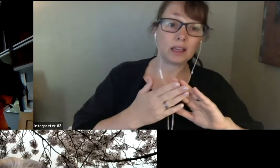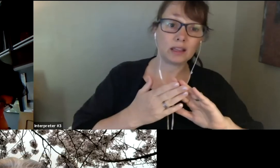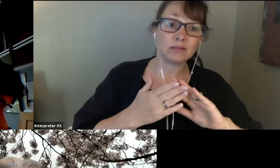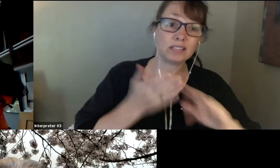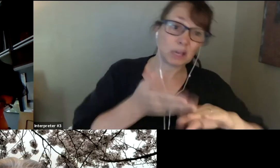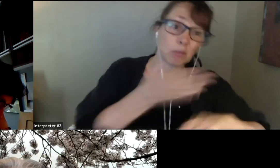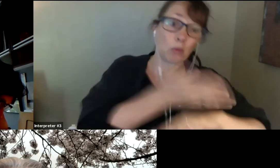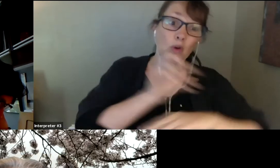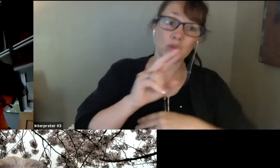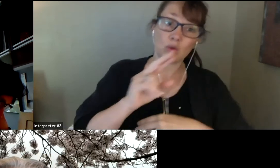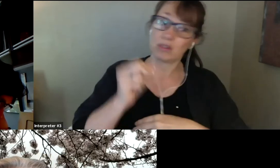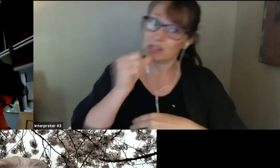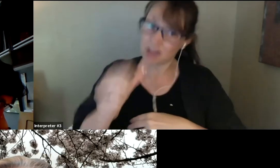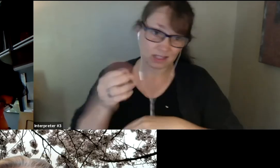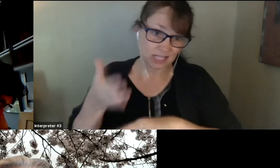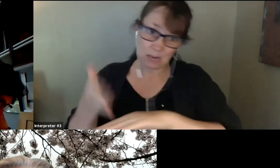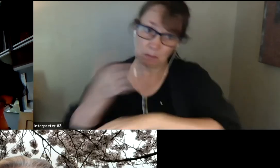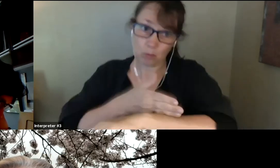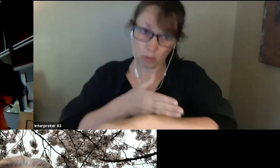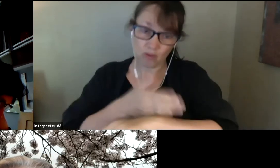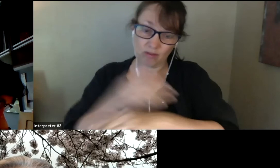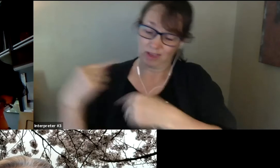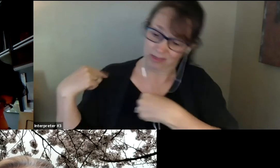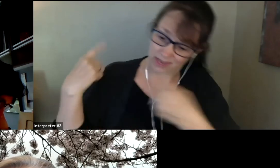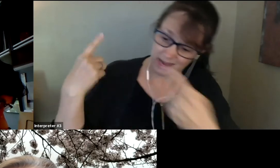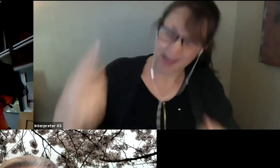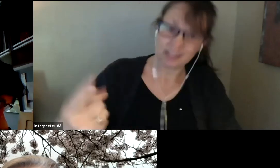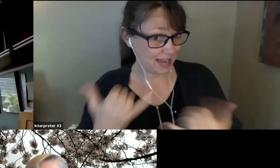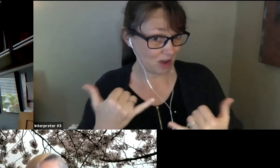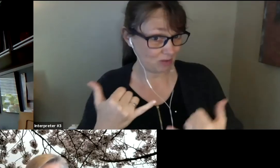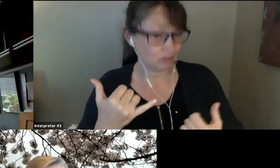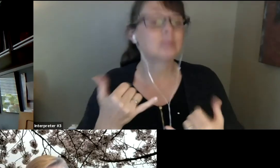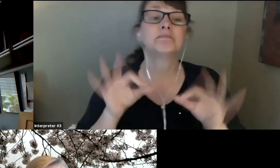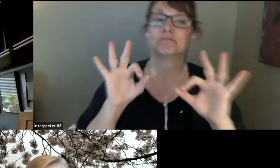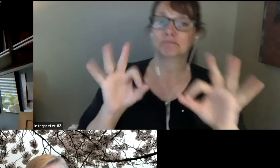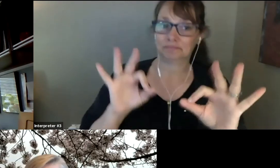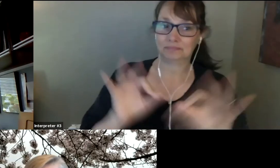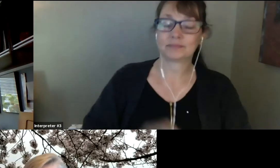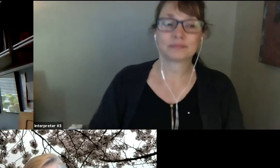those numbers are going to decrease significantly. BHARGAVA: I think, Alfonso, that you bring